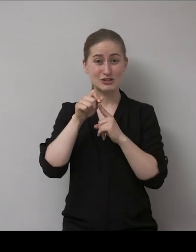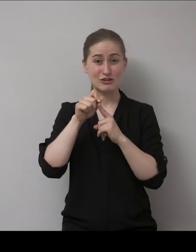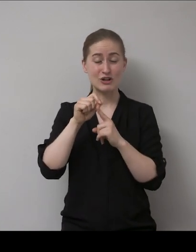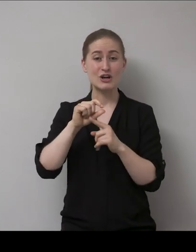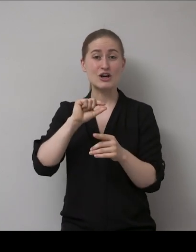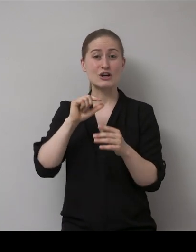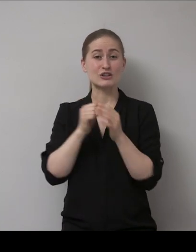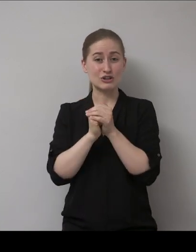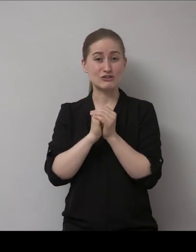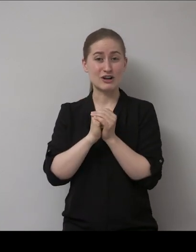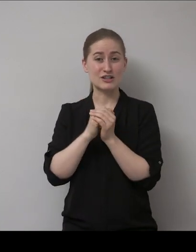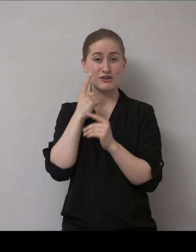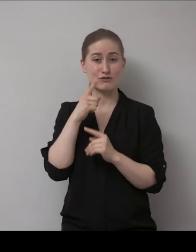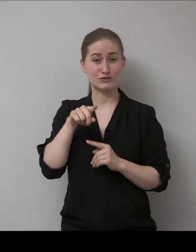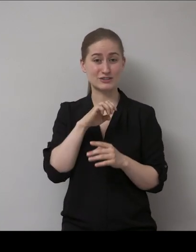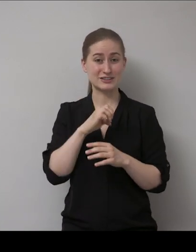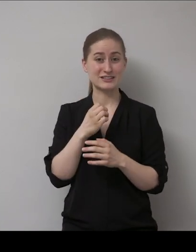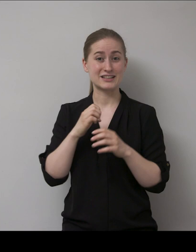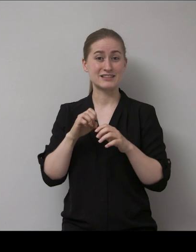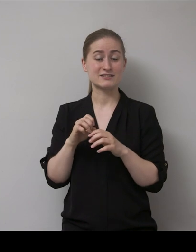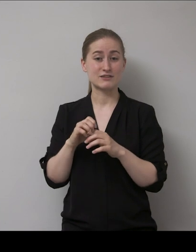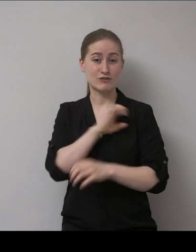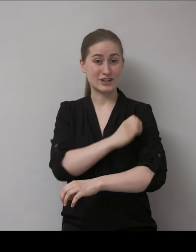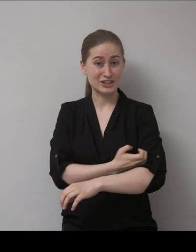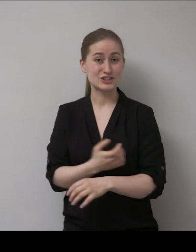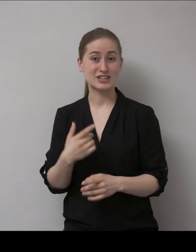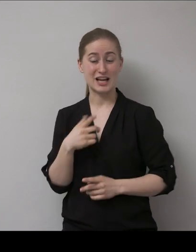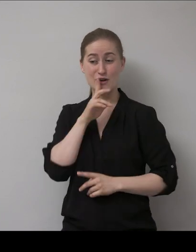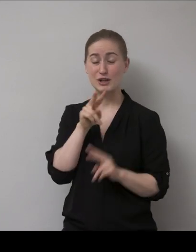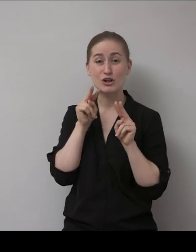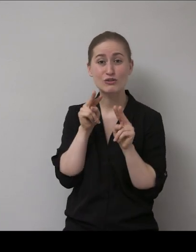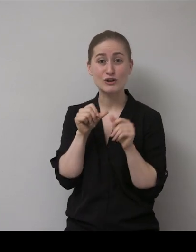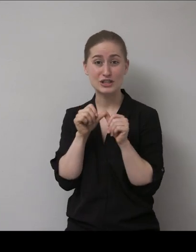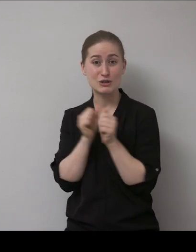on your well-earned and richly deserved master's degree. I very much look forward to continuing to work with you